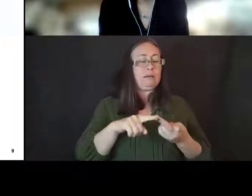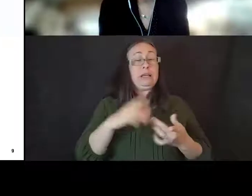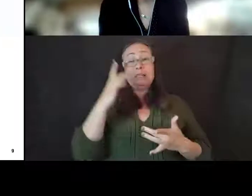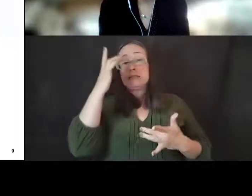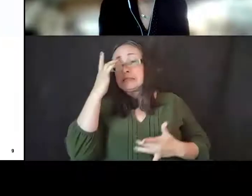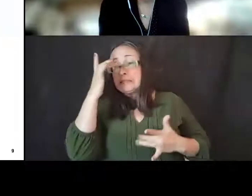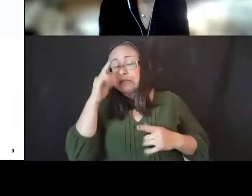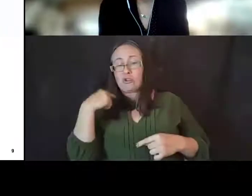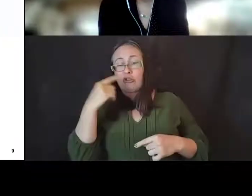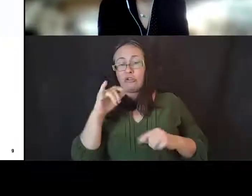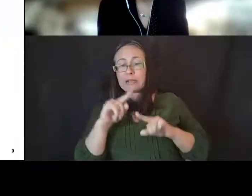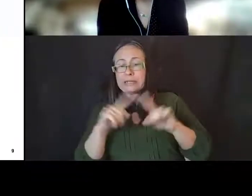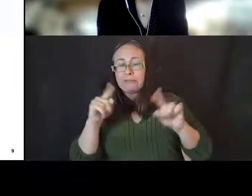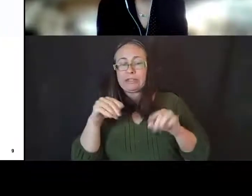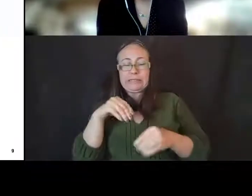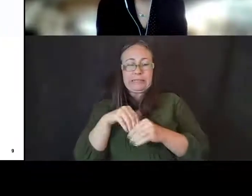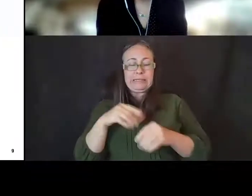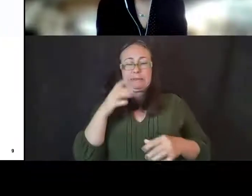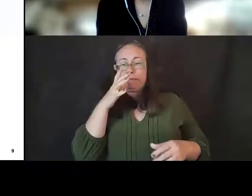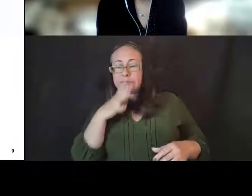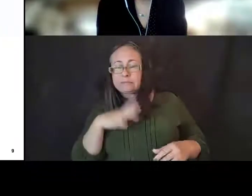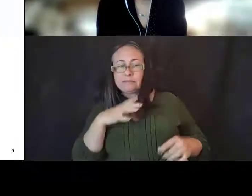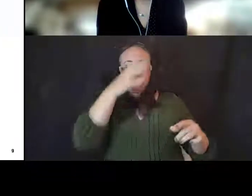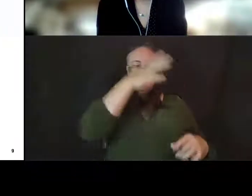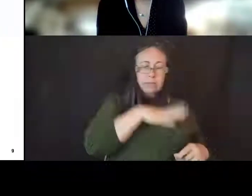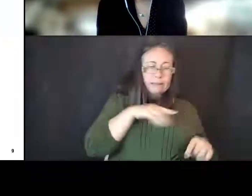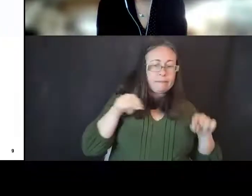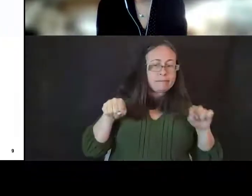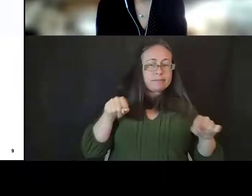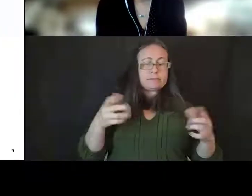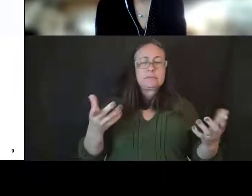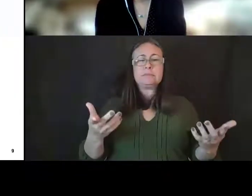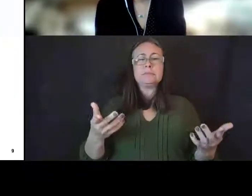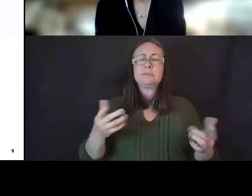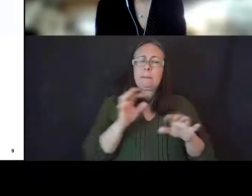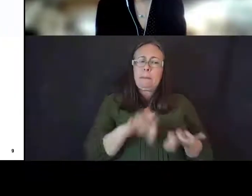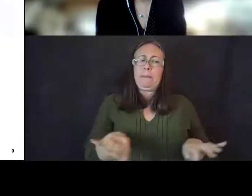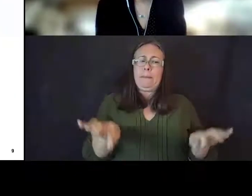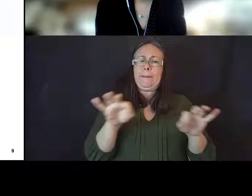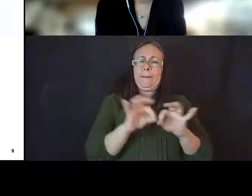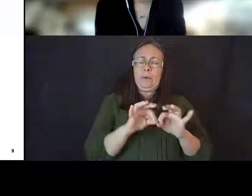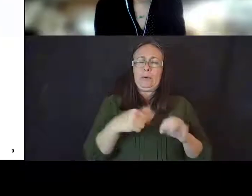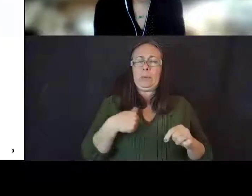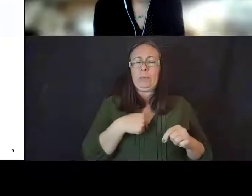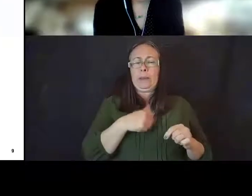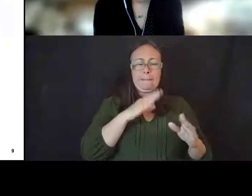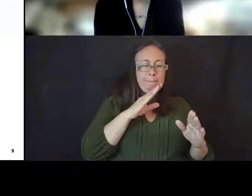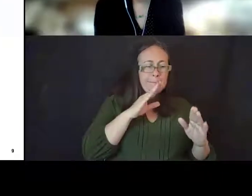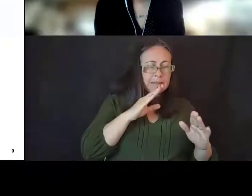for instance, heart disease, and so it's really important that we are paying attention to those differences,